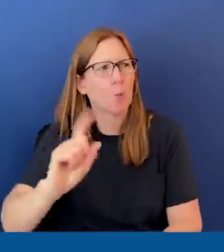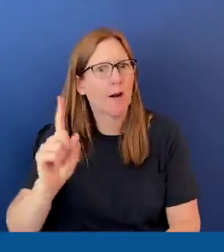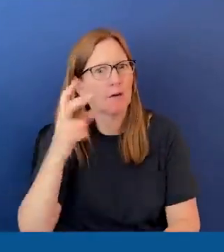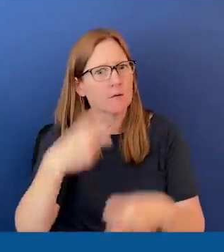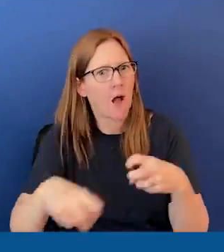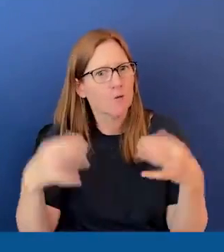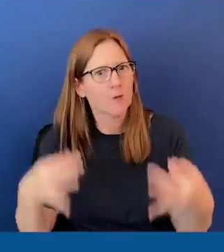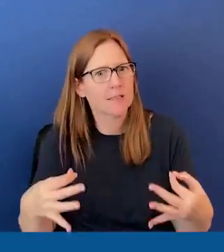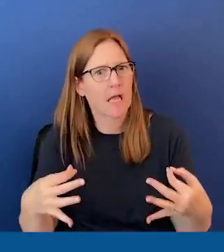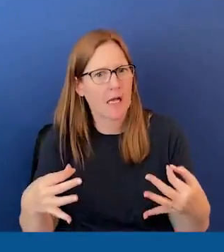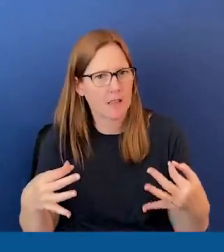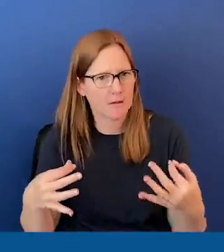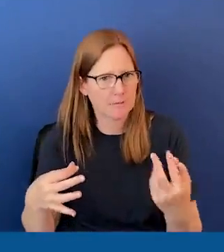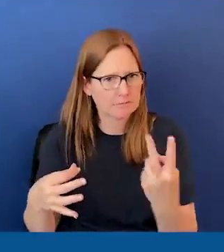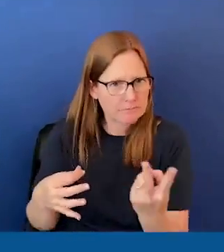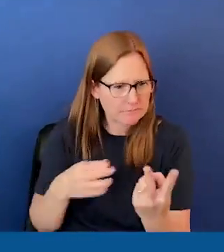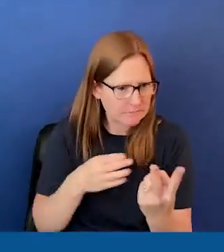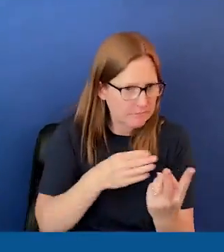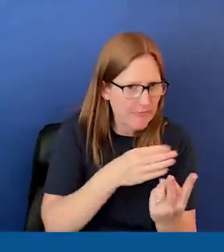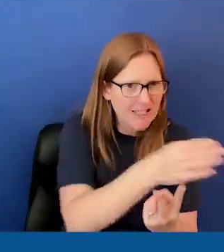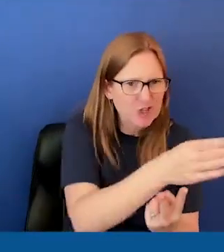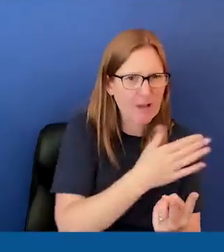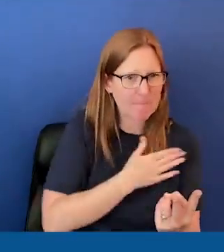whether it fits in one track or the other.